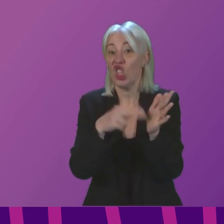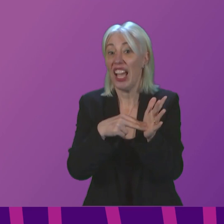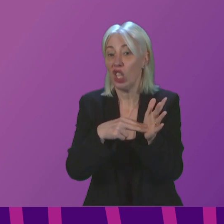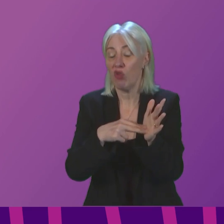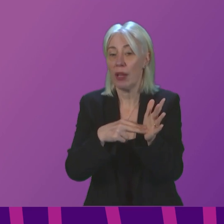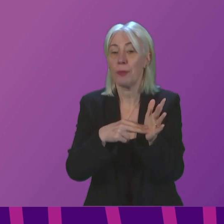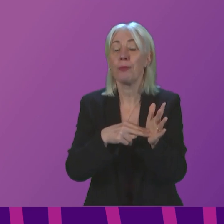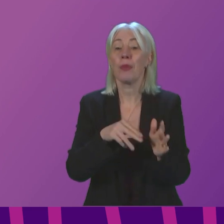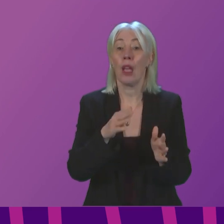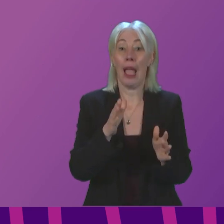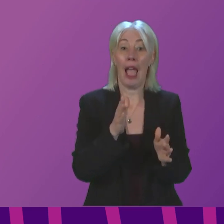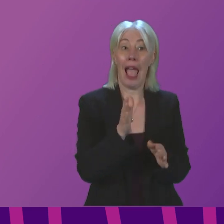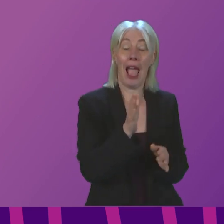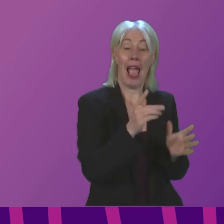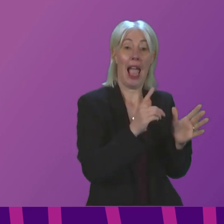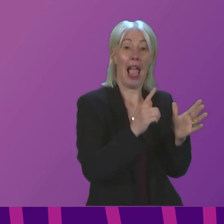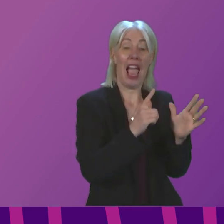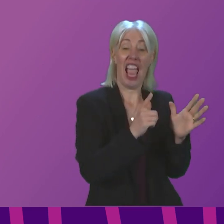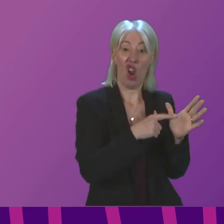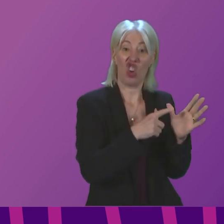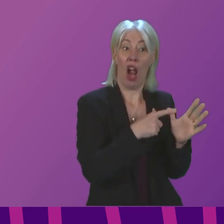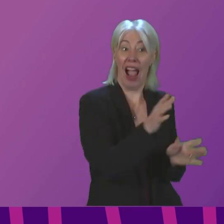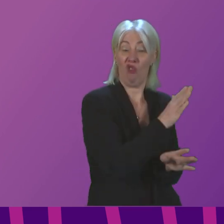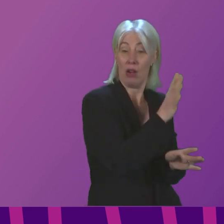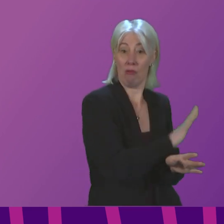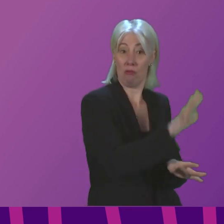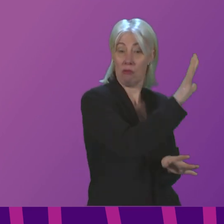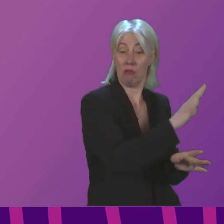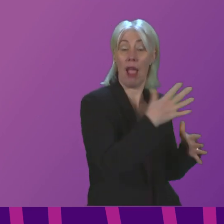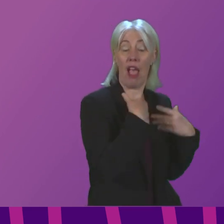Ayrshire and Arran that booking is completely full. With that in mind, does the Government